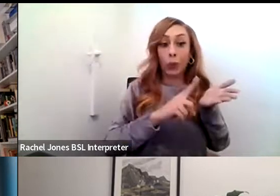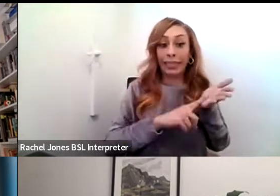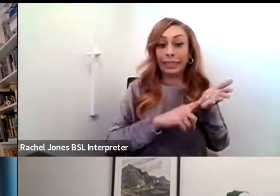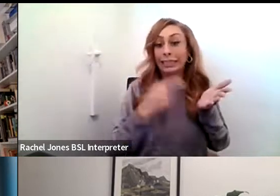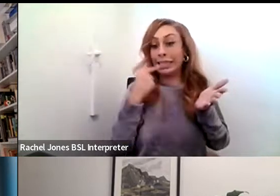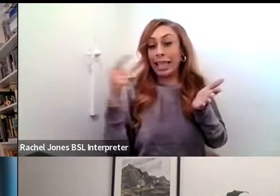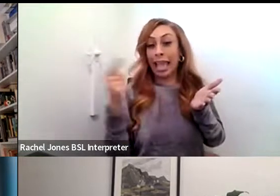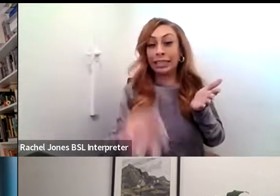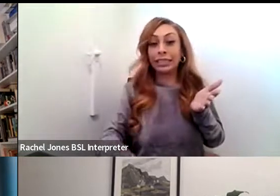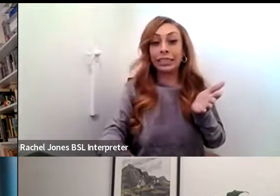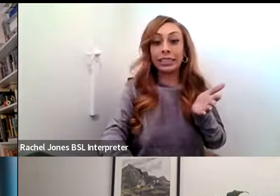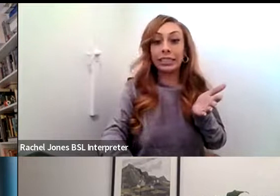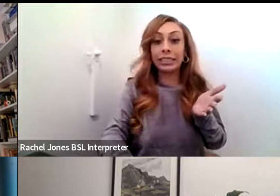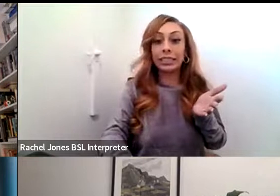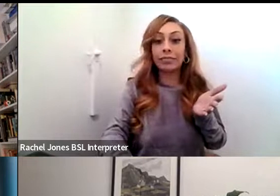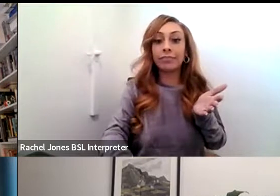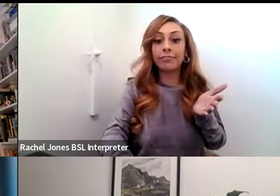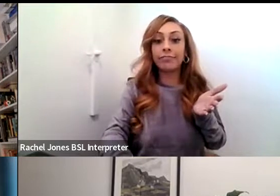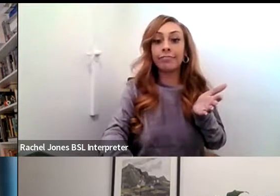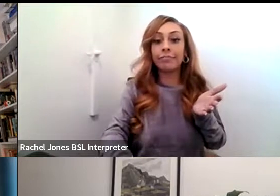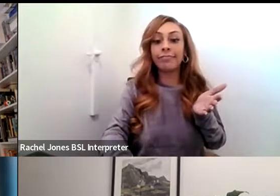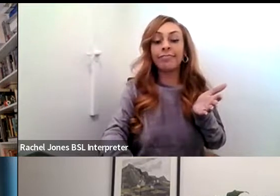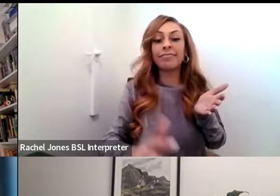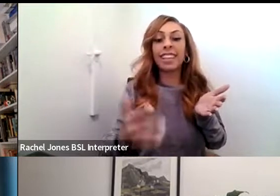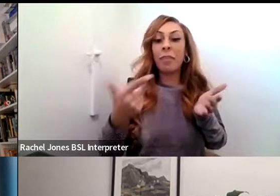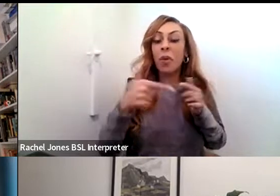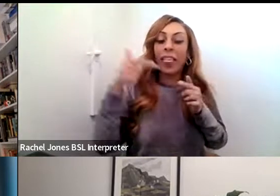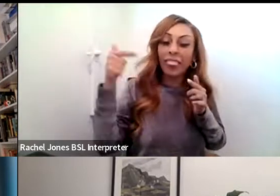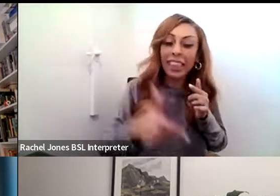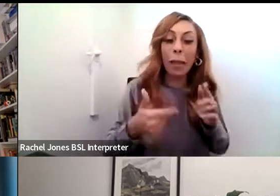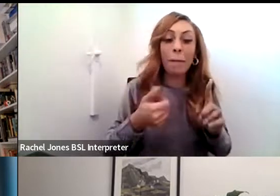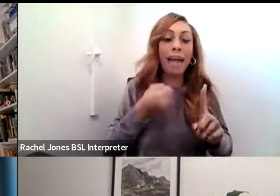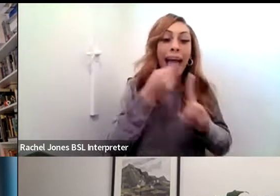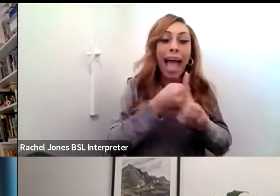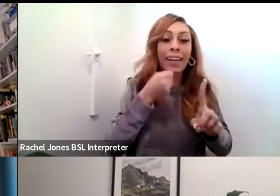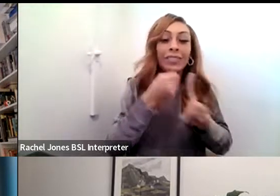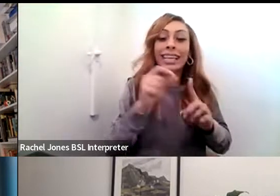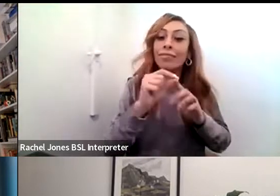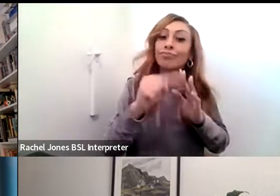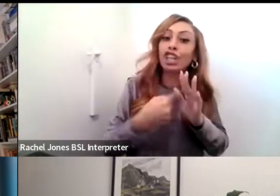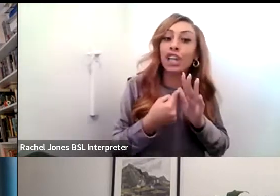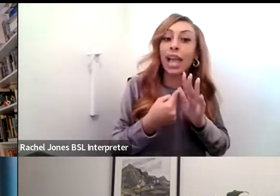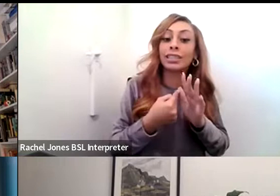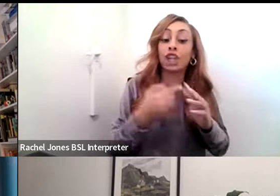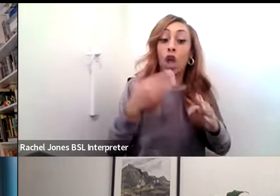there is a deeper advocacy project here, to actually work from the bottom up,